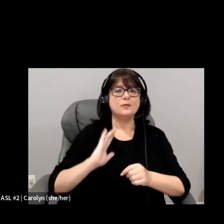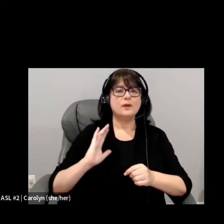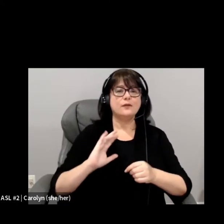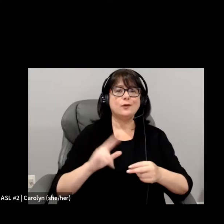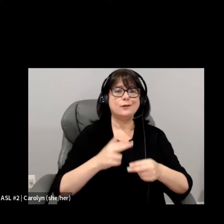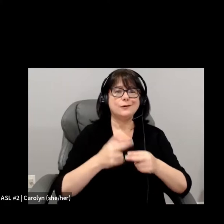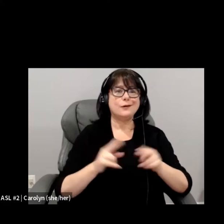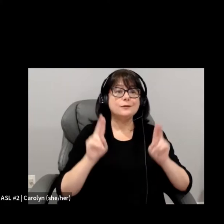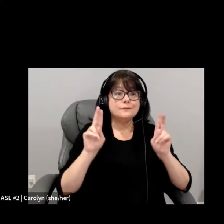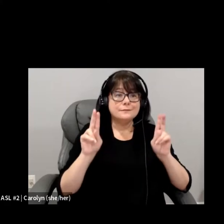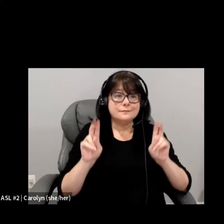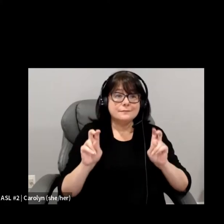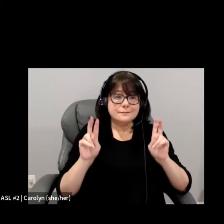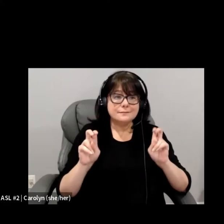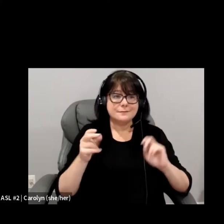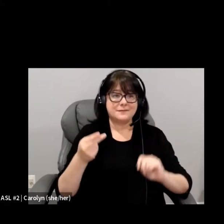ONTARIO HUMAN RIGHTS LEGISLATION.